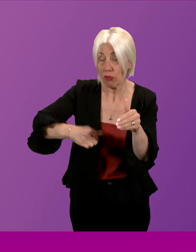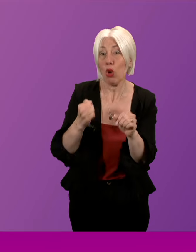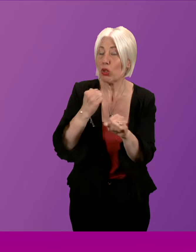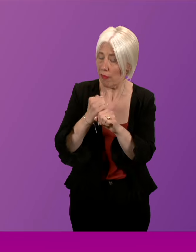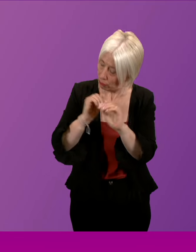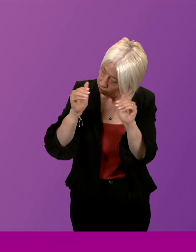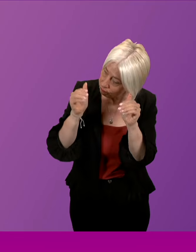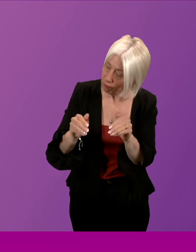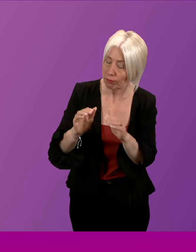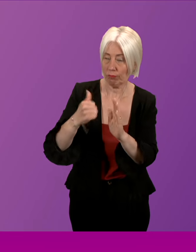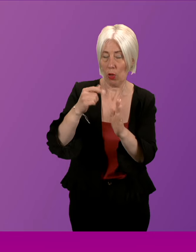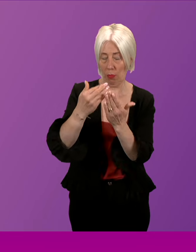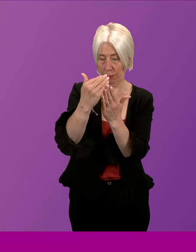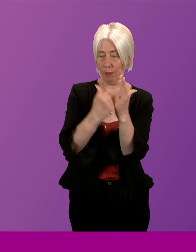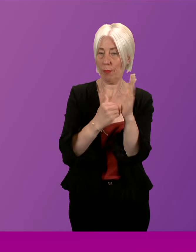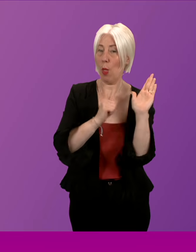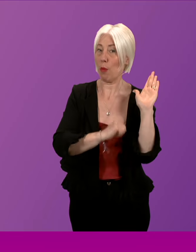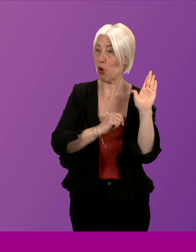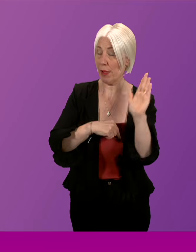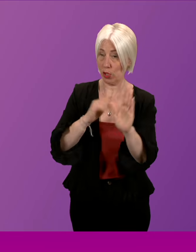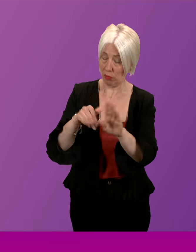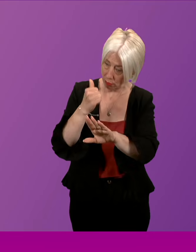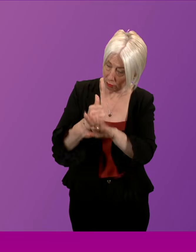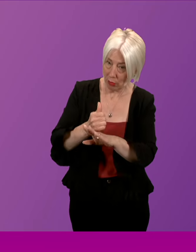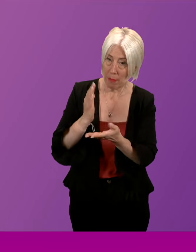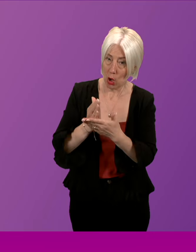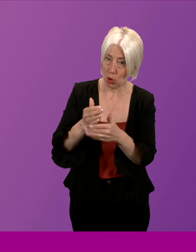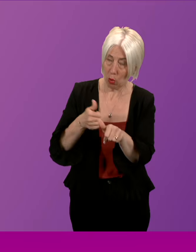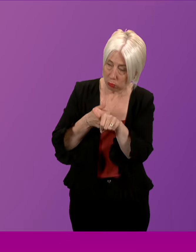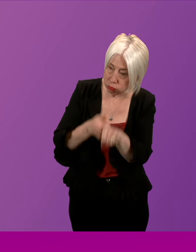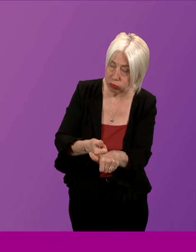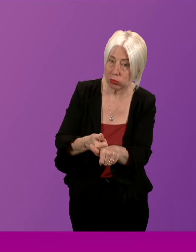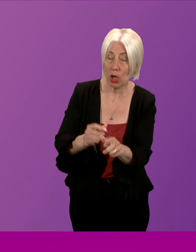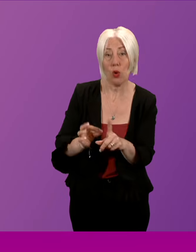implementing the terms of the Promise to improve outcomes for babies and children in our country.